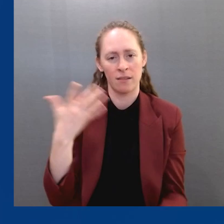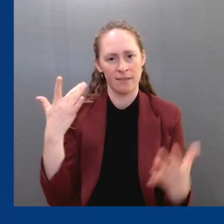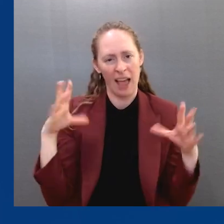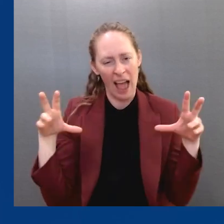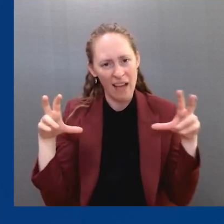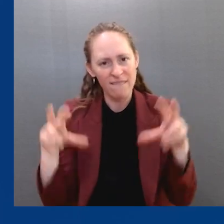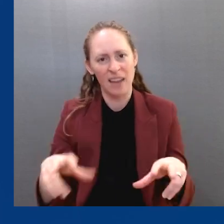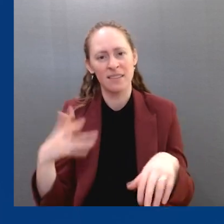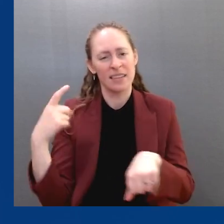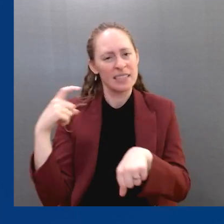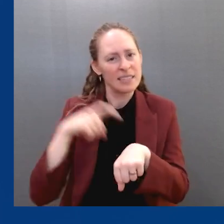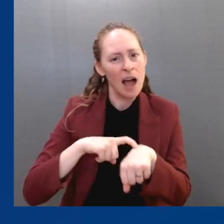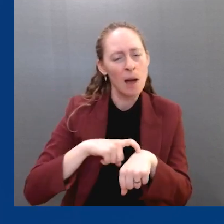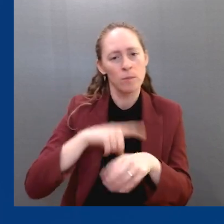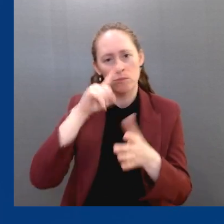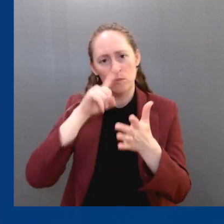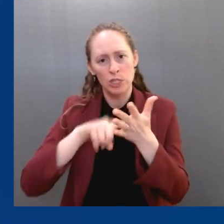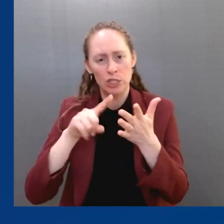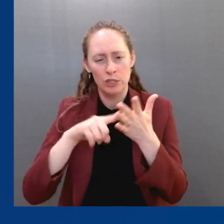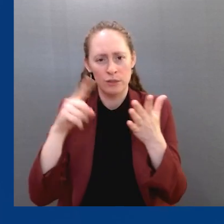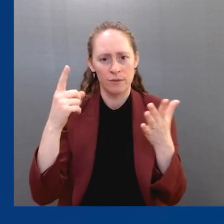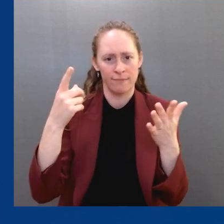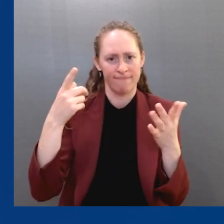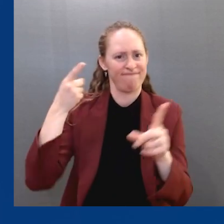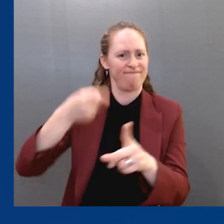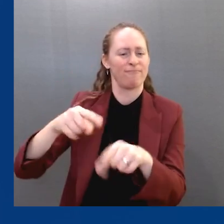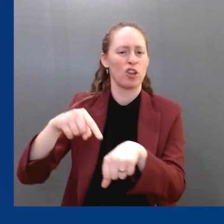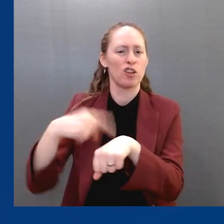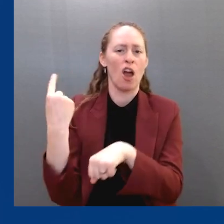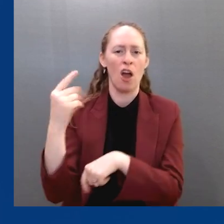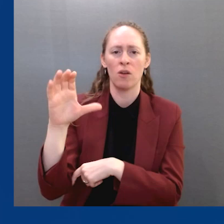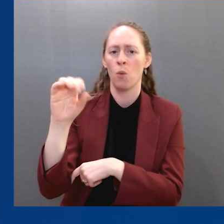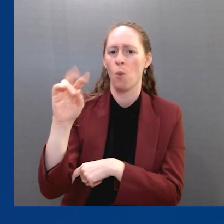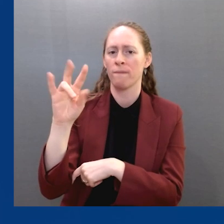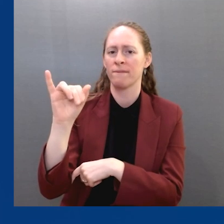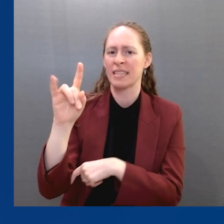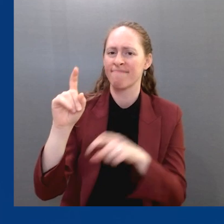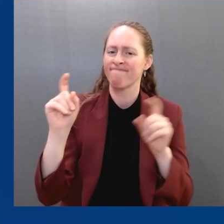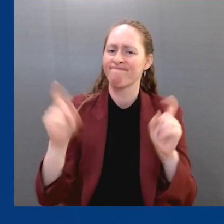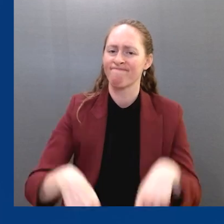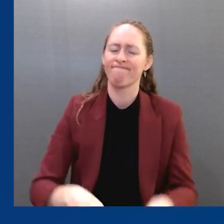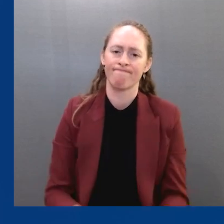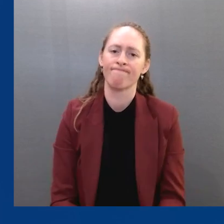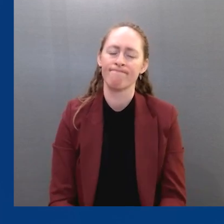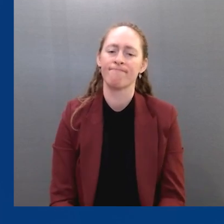of preventing infections, obviously infections are disruptive, they're annoying,